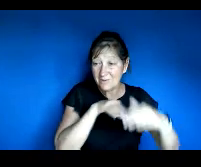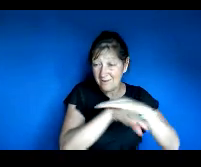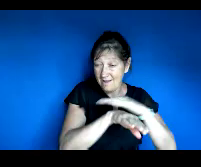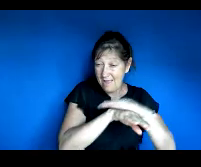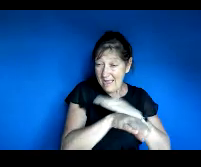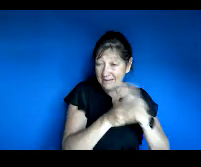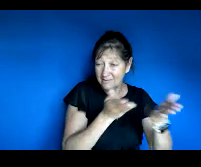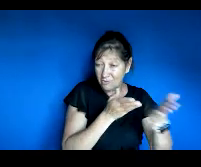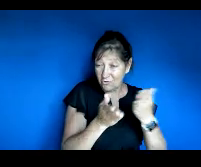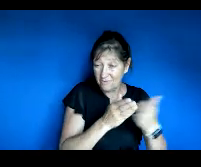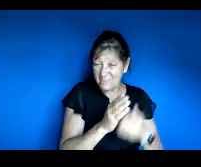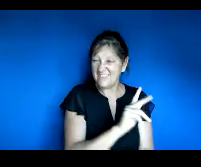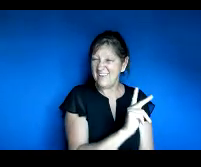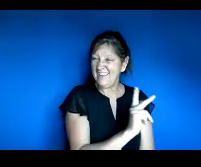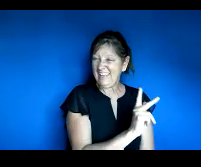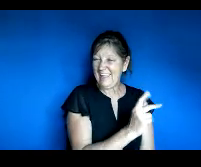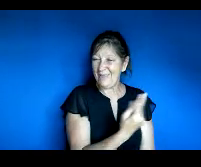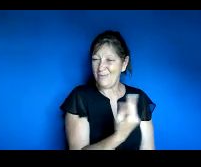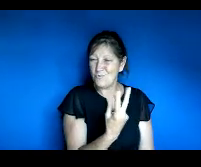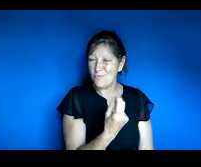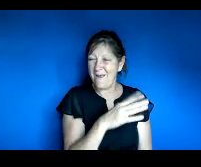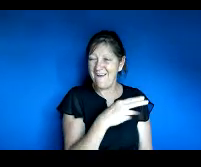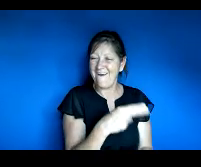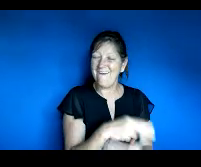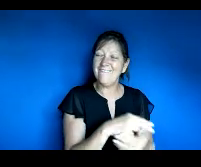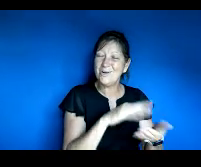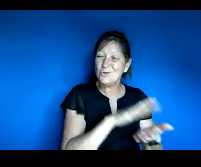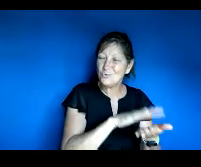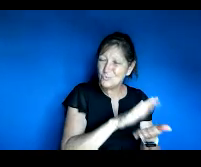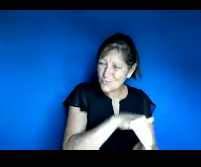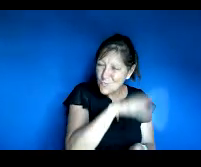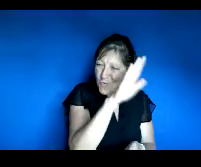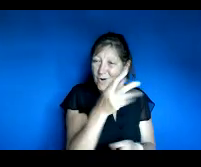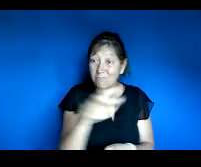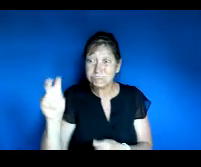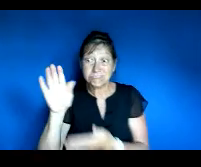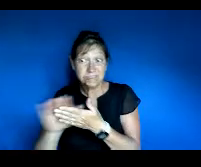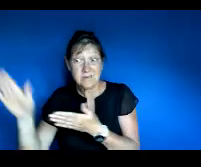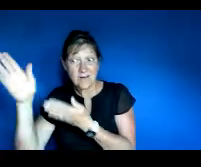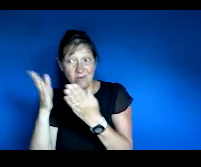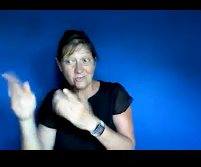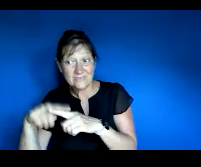in a K-12 setting versus UVM. We'll talk about the documentation